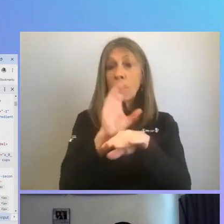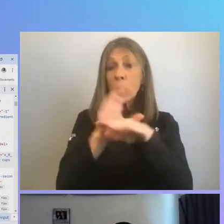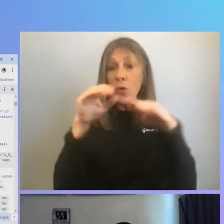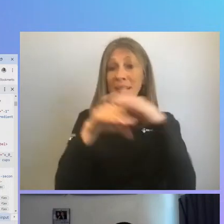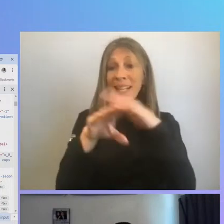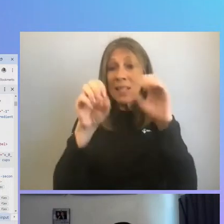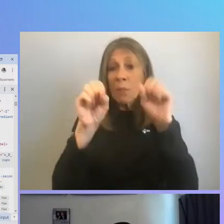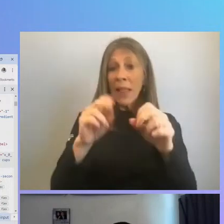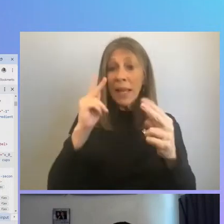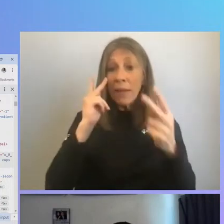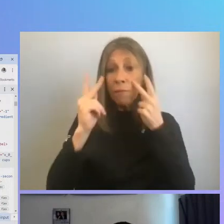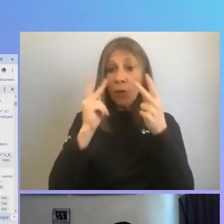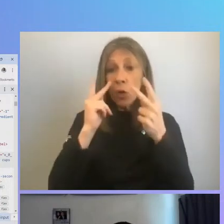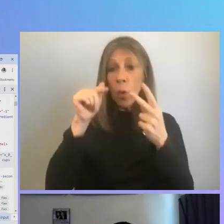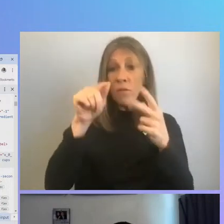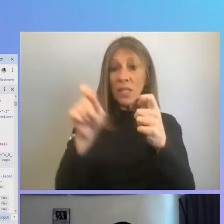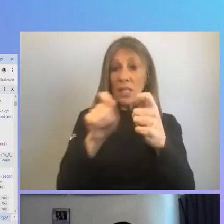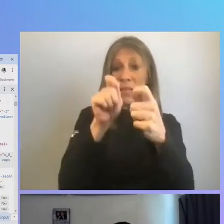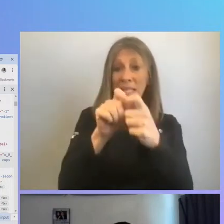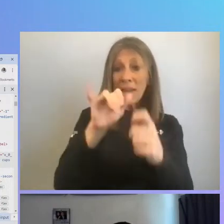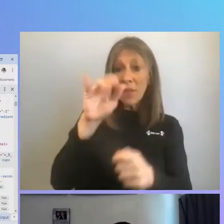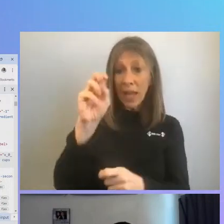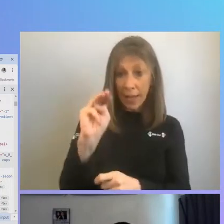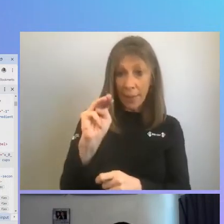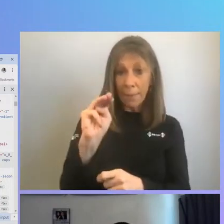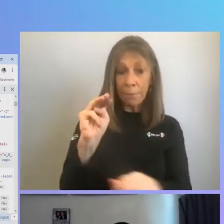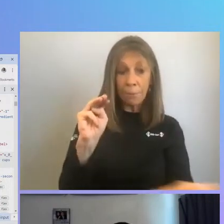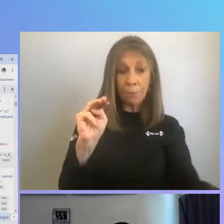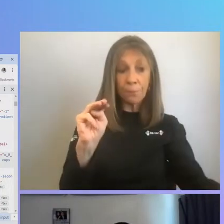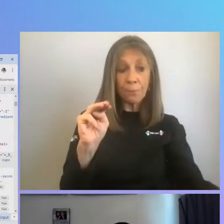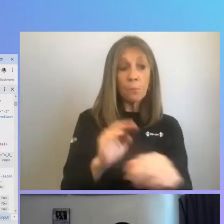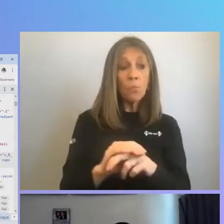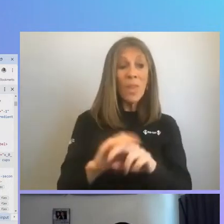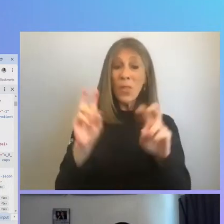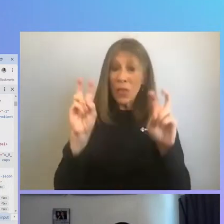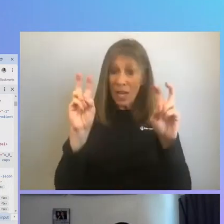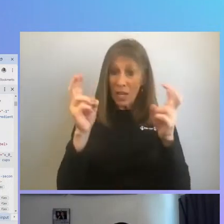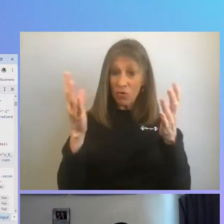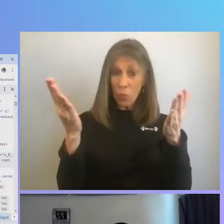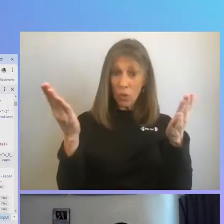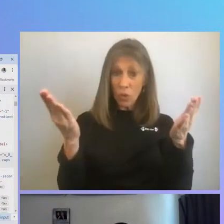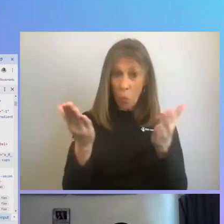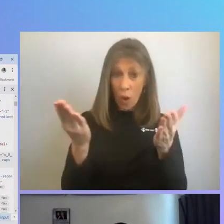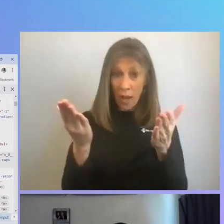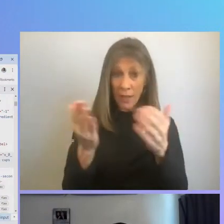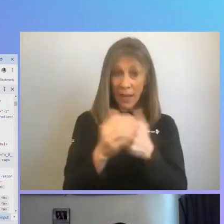this specific item. The issue is that this text field is not